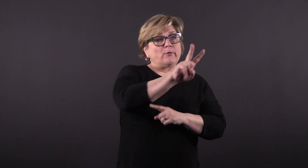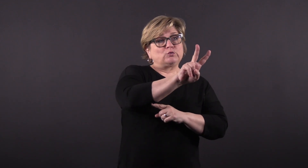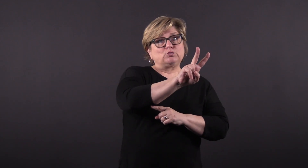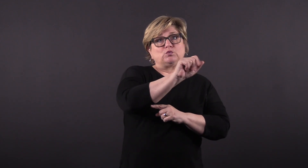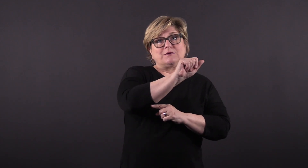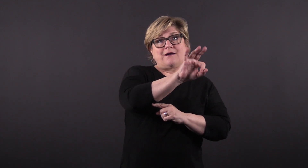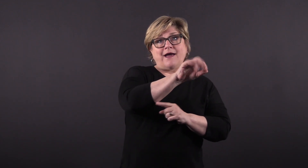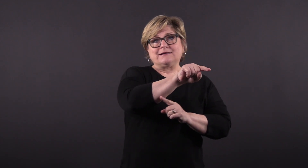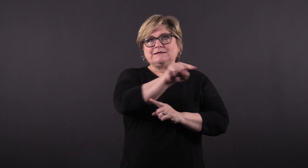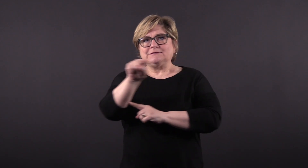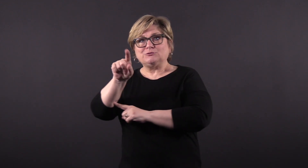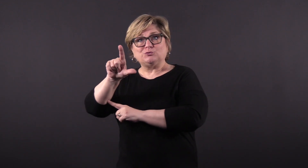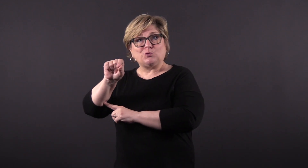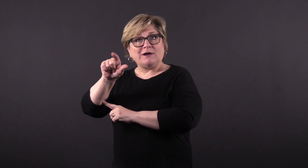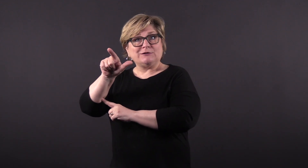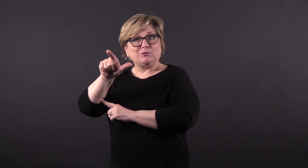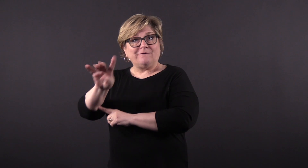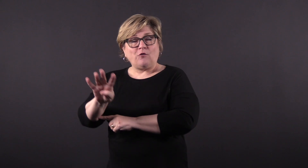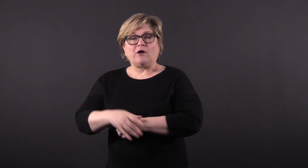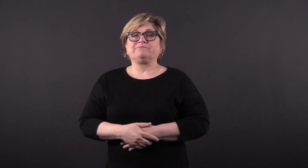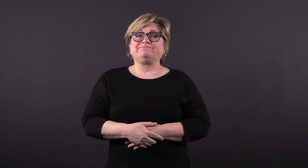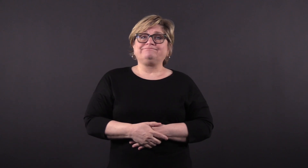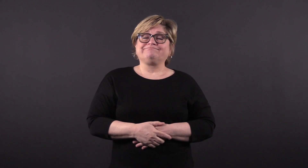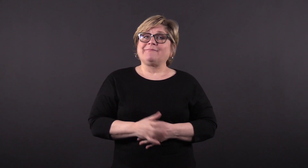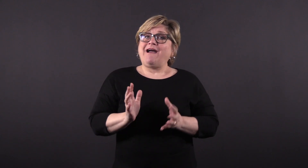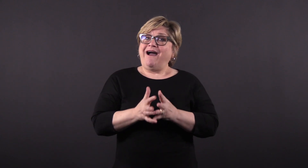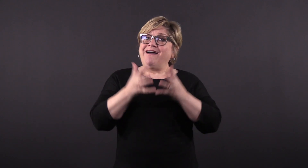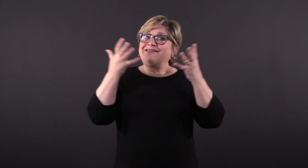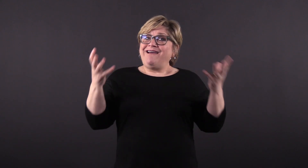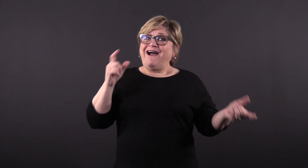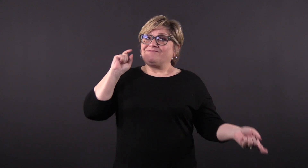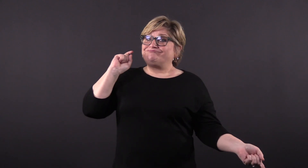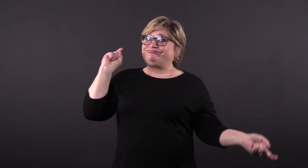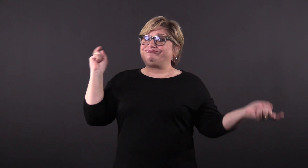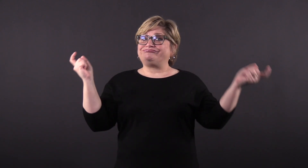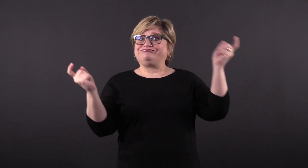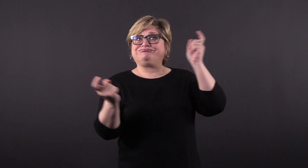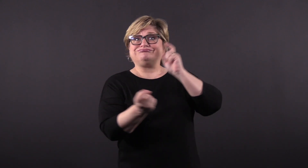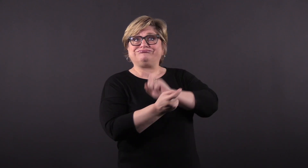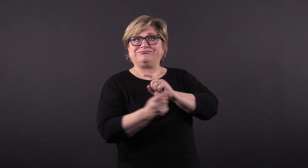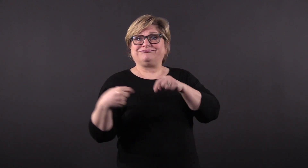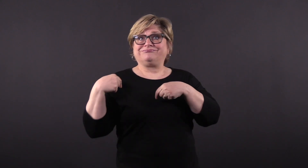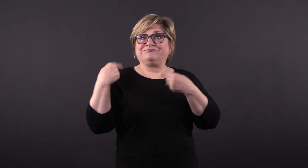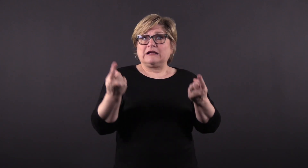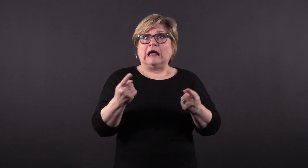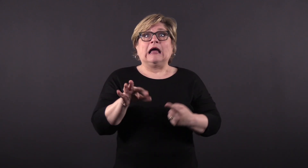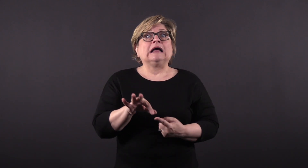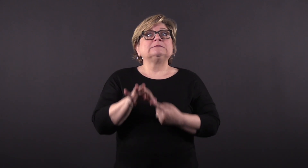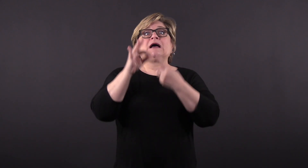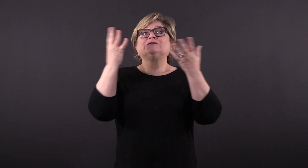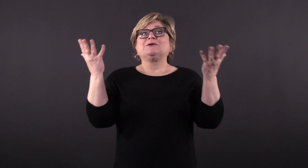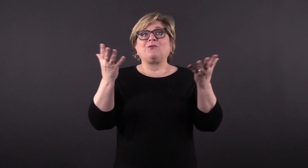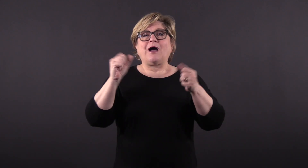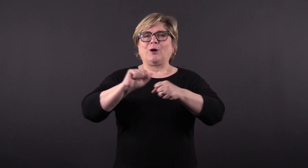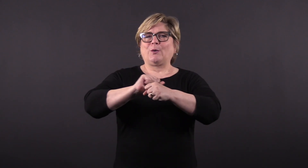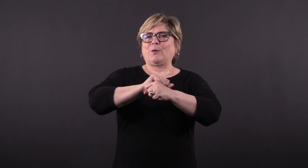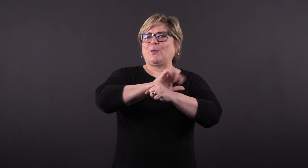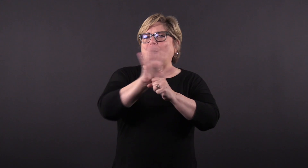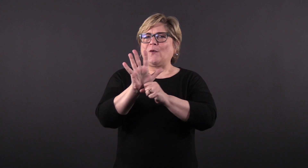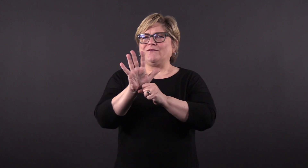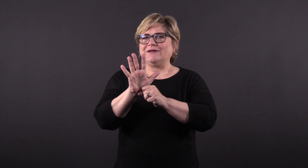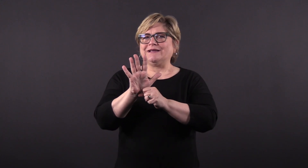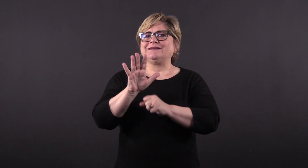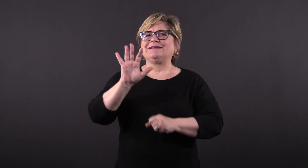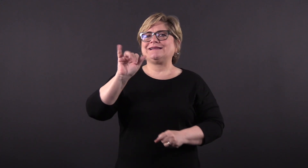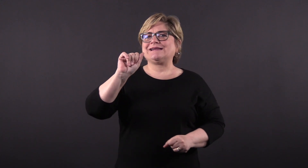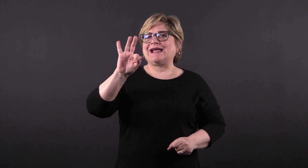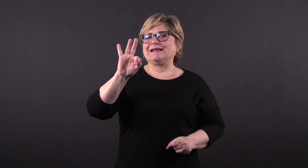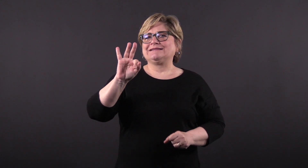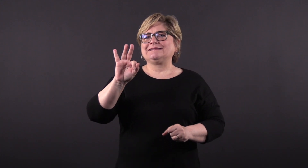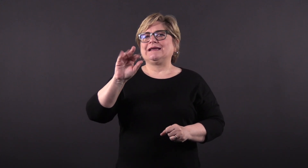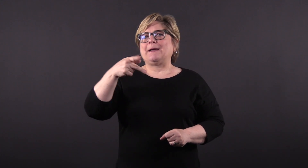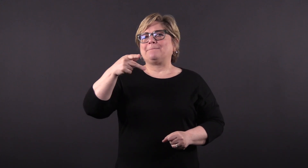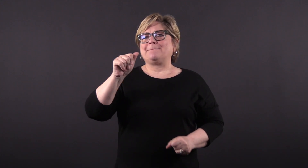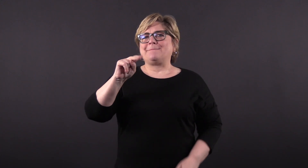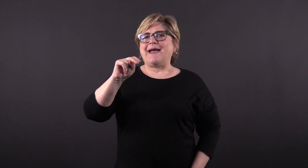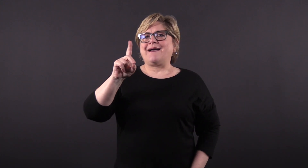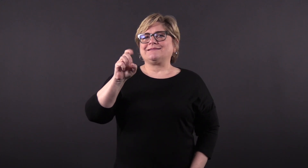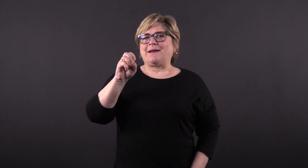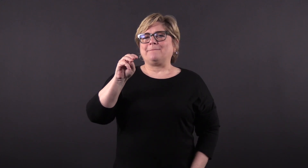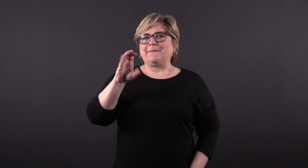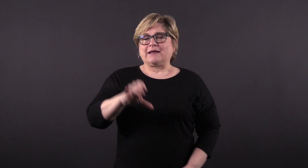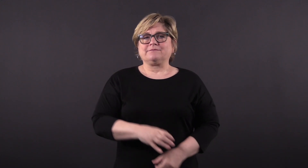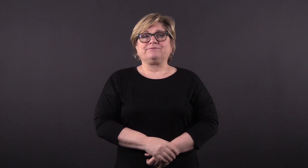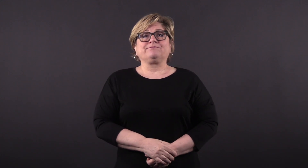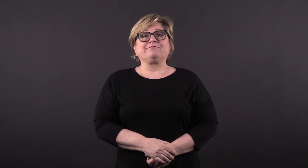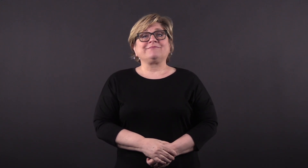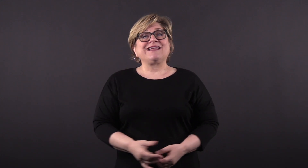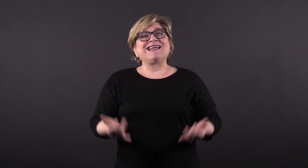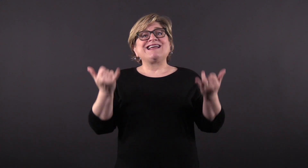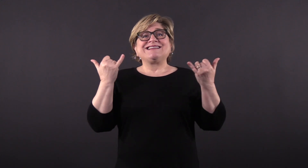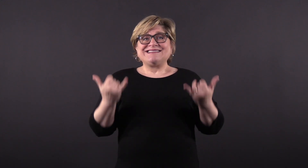2019-2024. A lot has changed since then, especially with the COVID-19 pandemic.